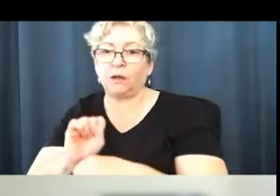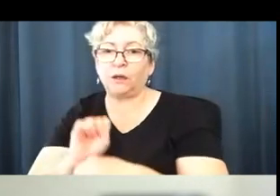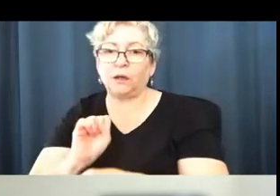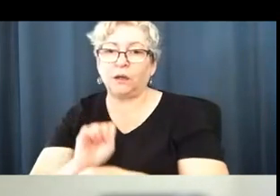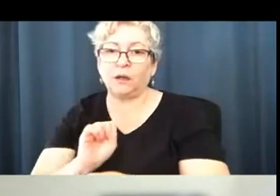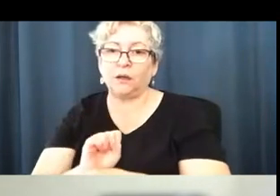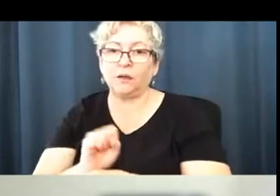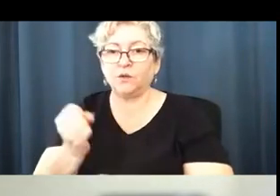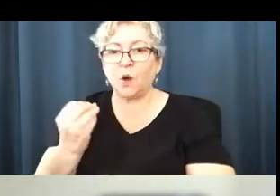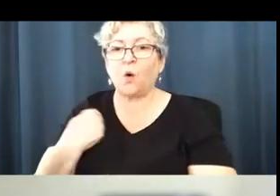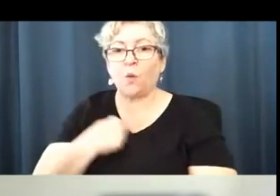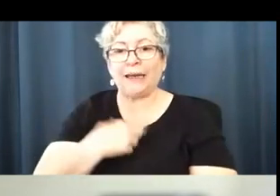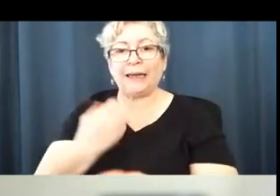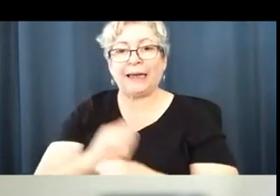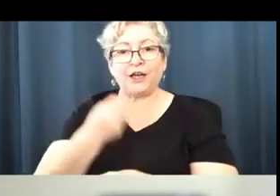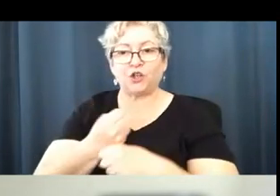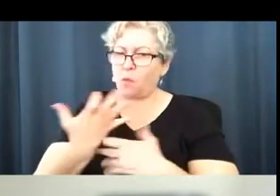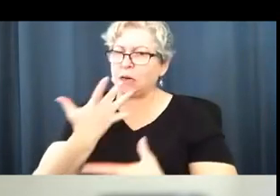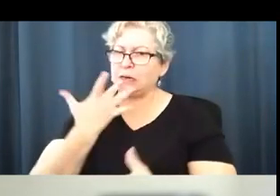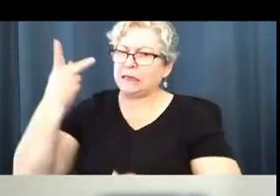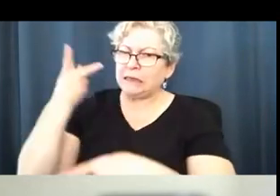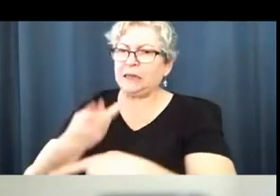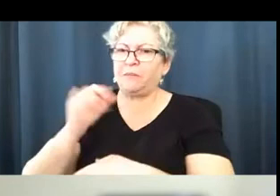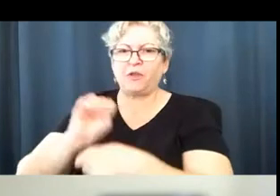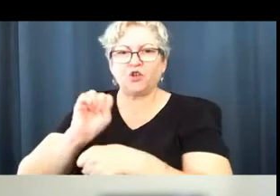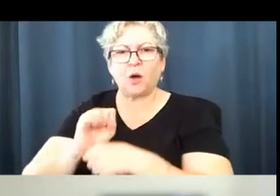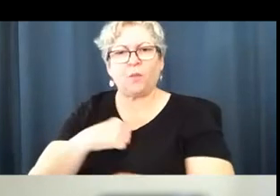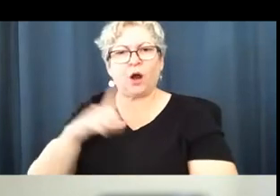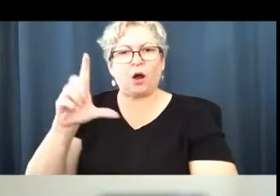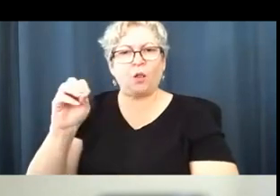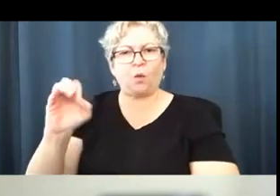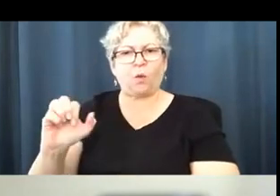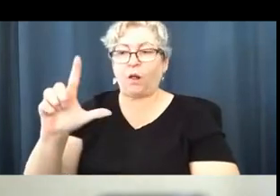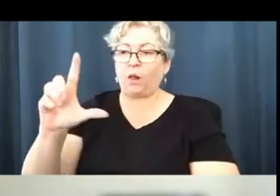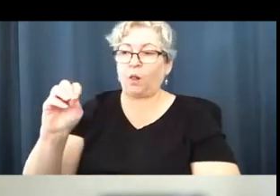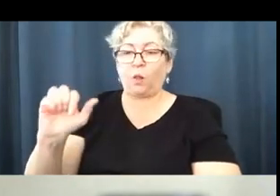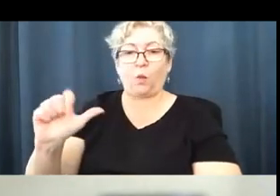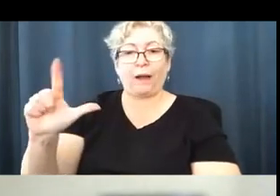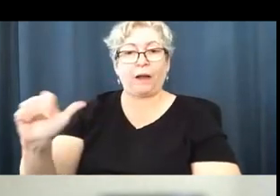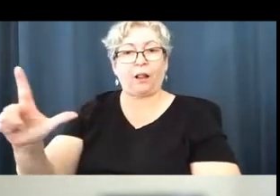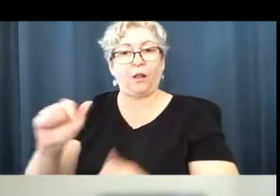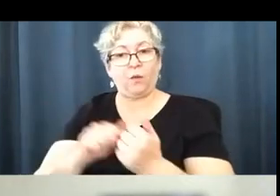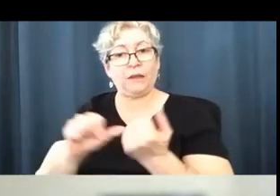So when we do get a job we like to keep that job. So we're very loyal employees. And with the assistive technology we talked about,